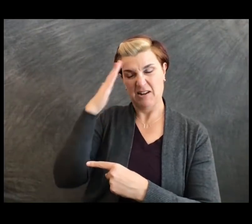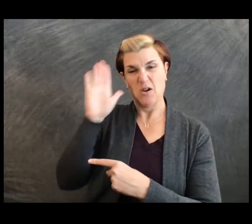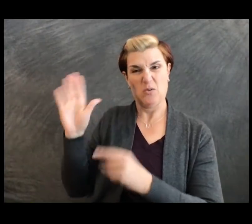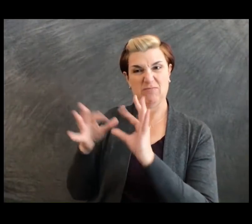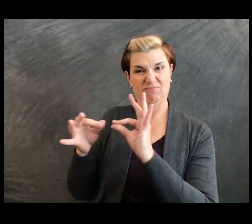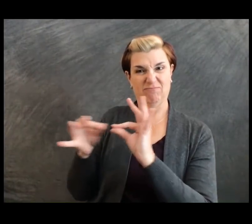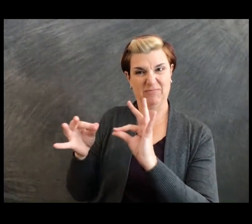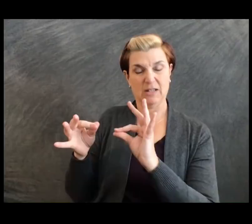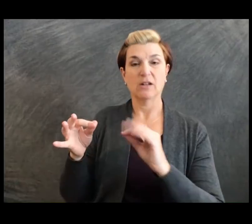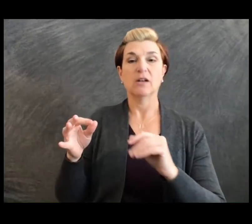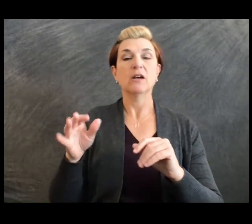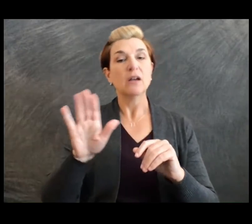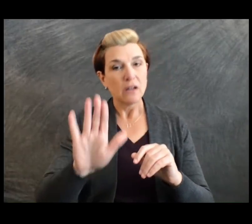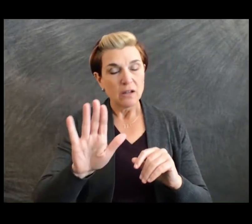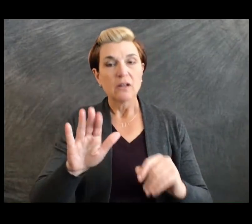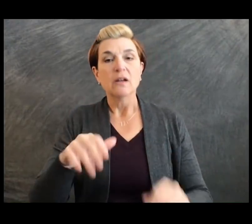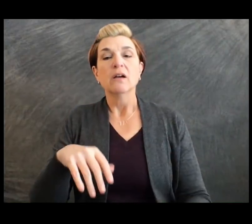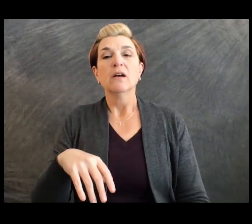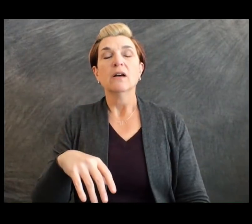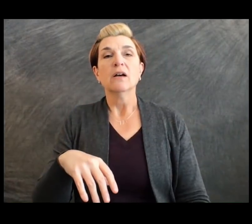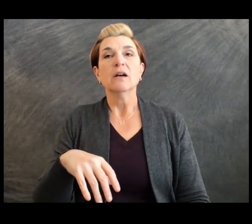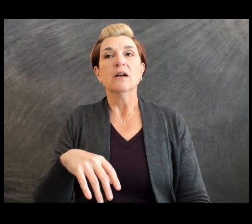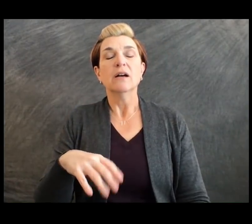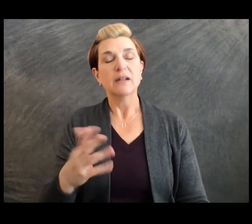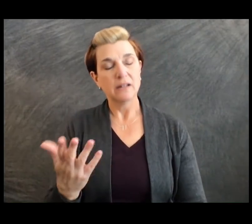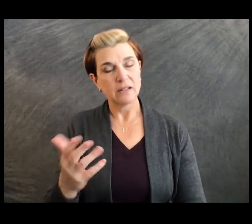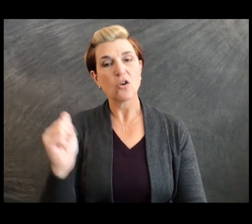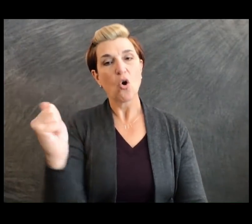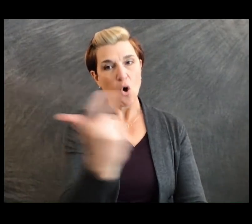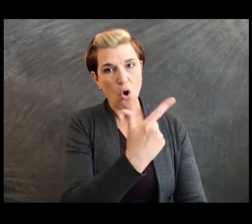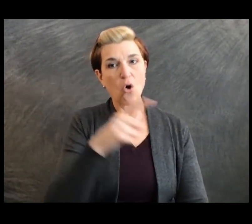everyone across the country should understand that those hospitalized are